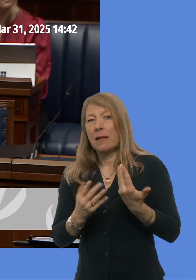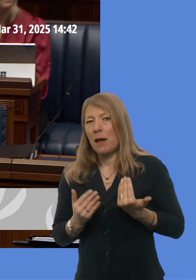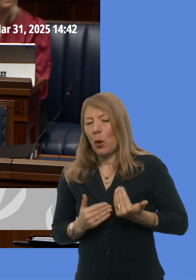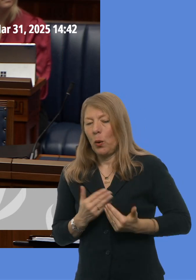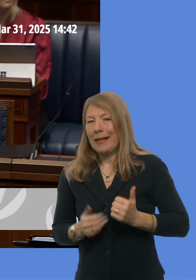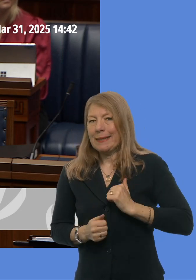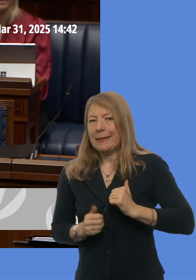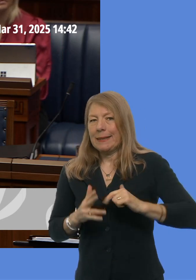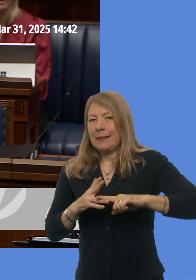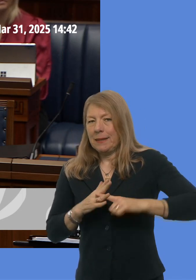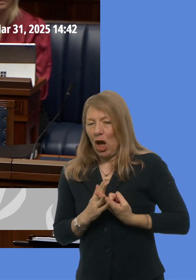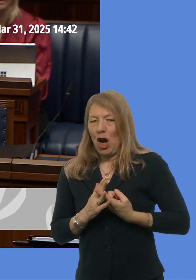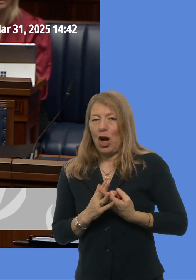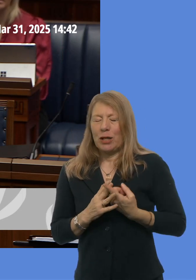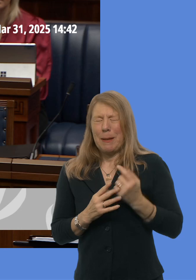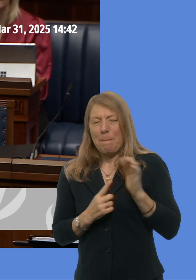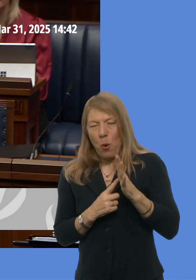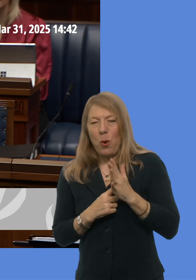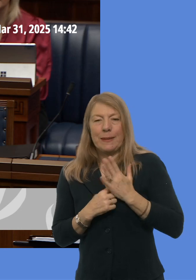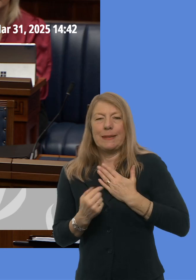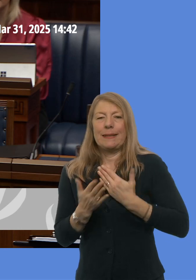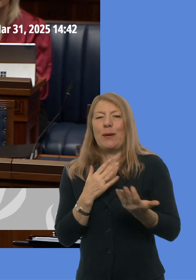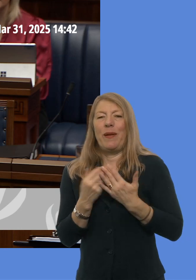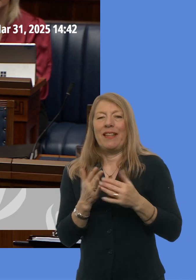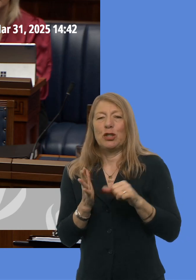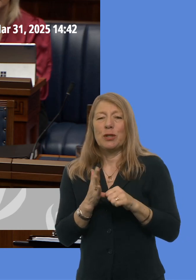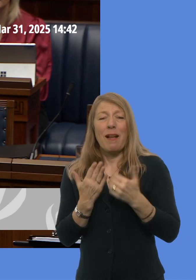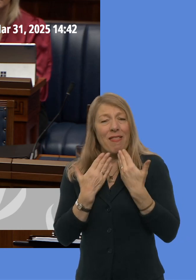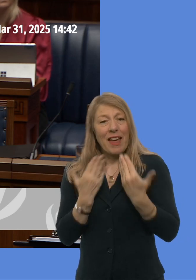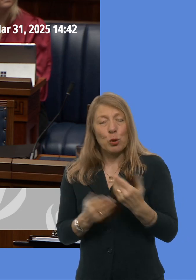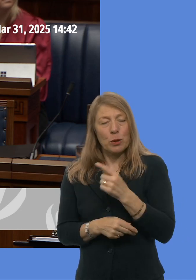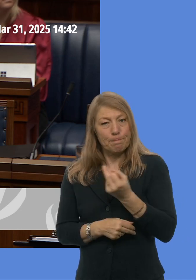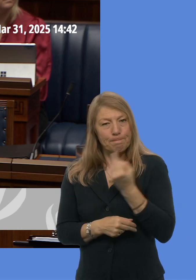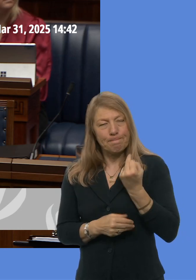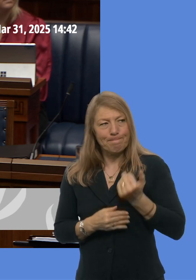those key issues. We really appreciate them sticking with us and, hopefully, delivering for them on this.